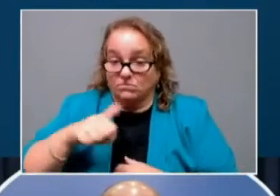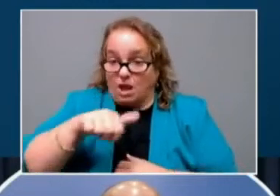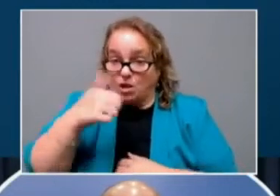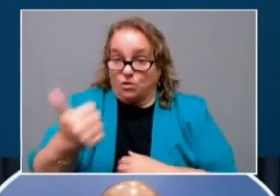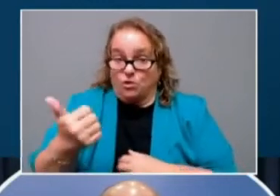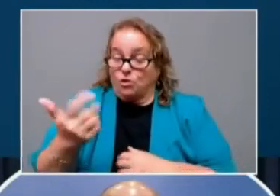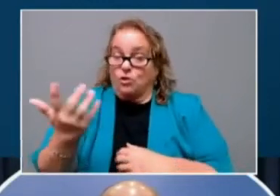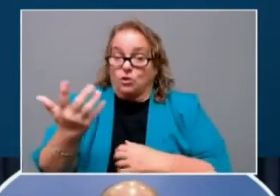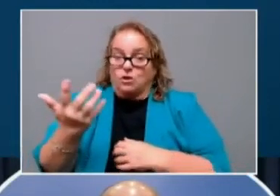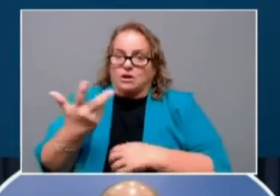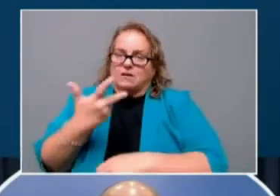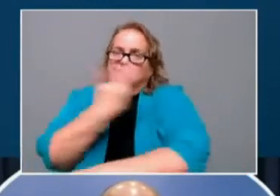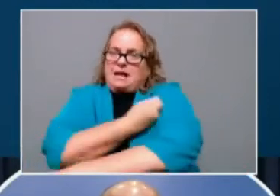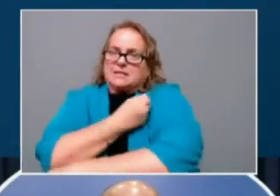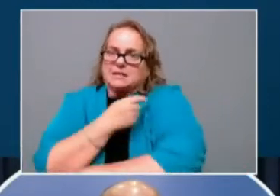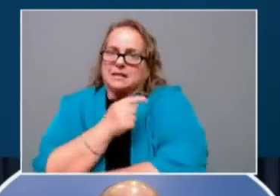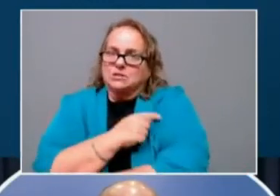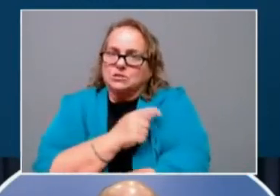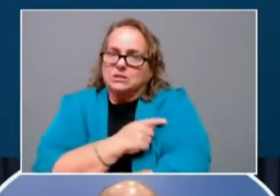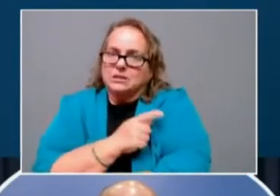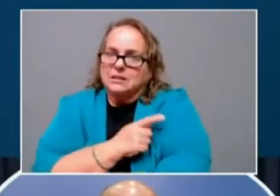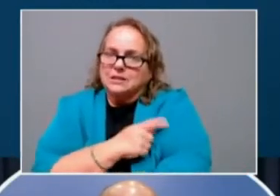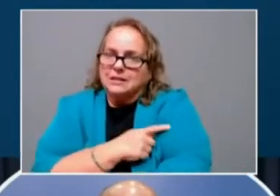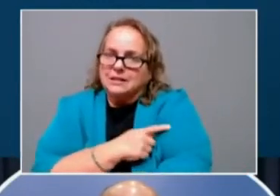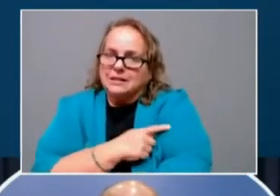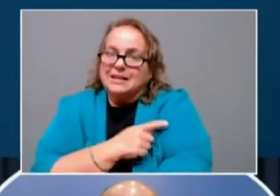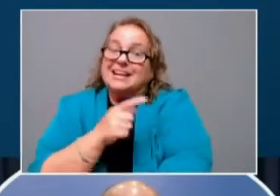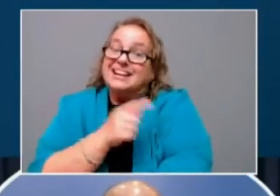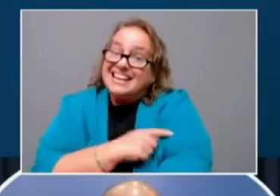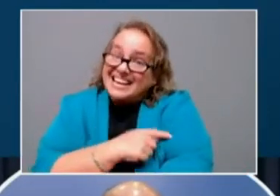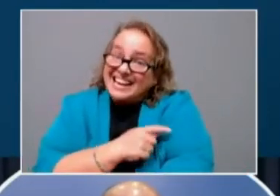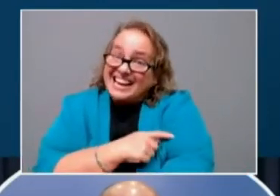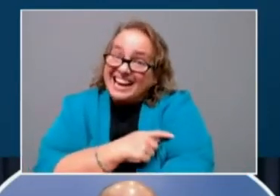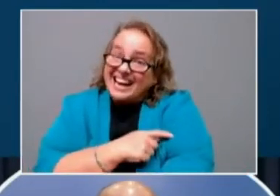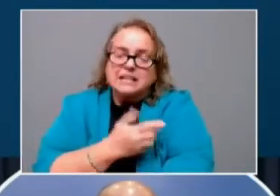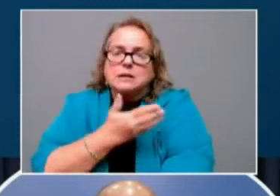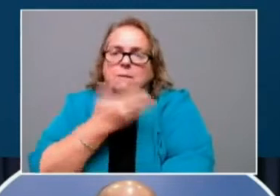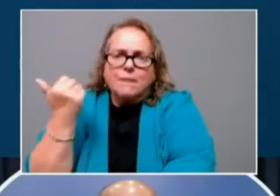which primes your immune system to create natural antibodies that your own